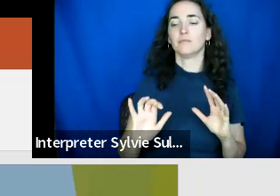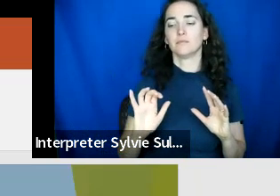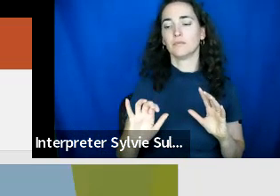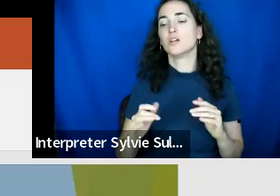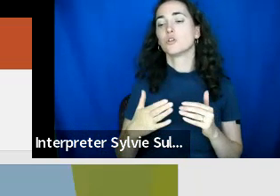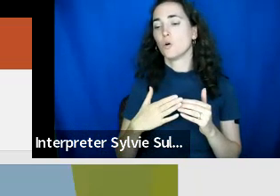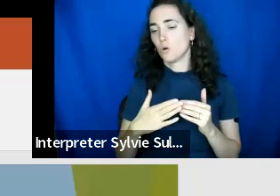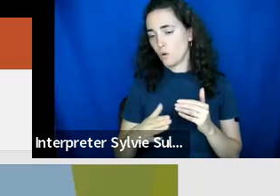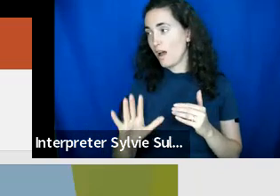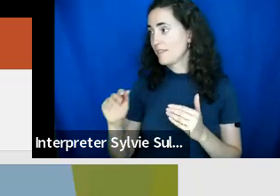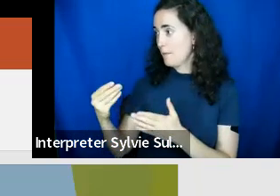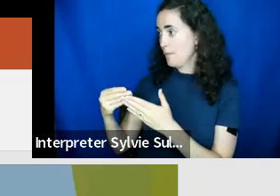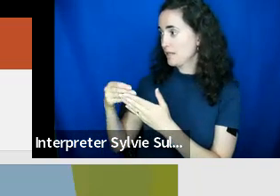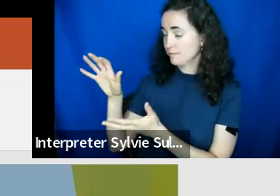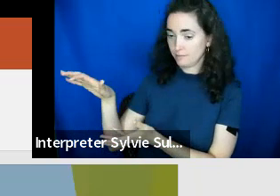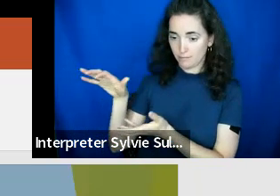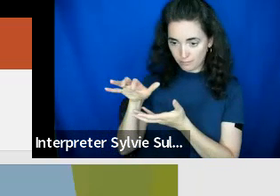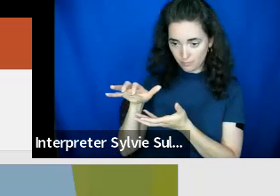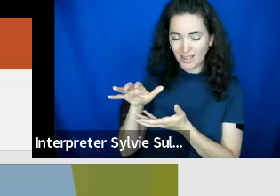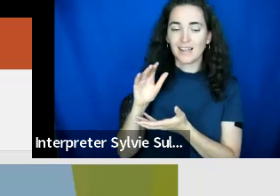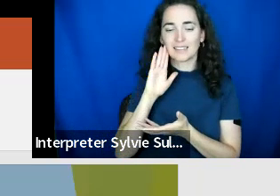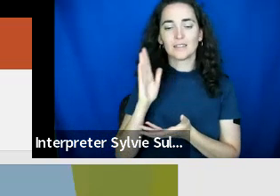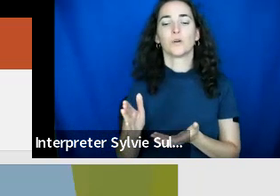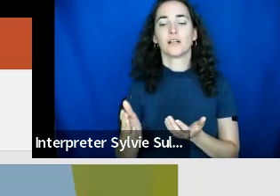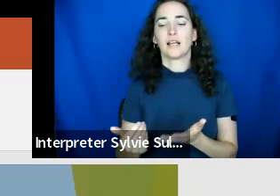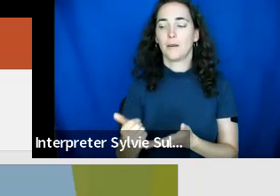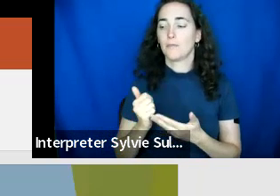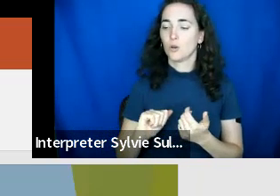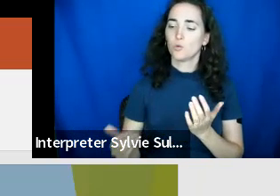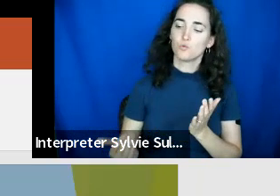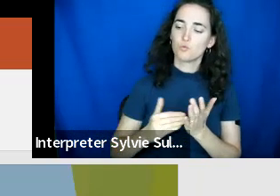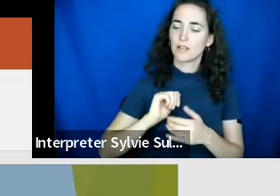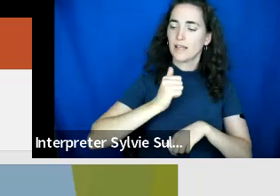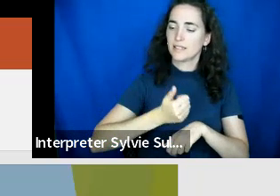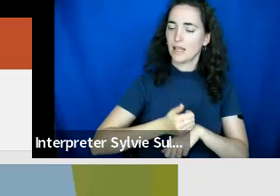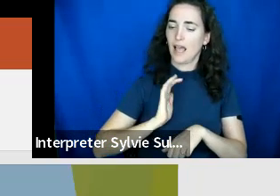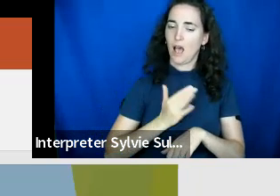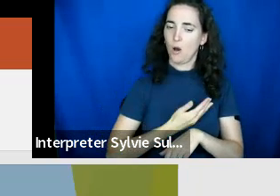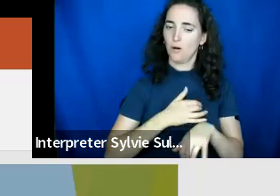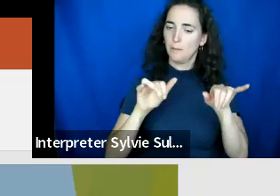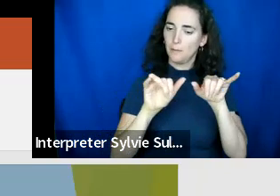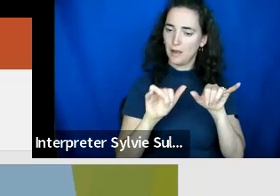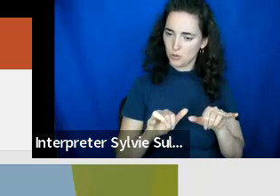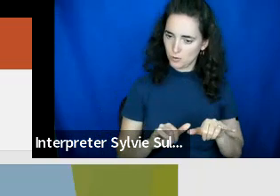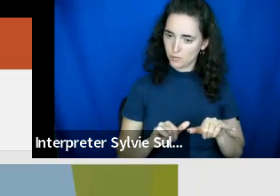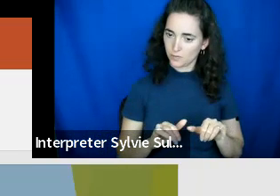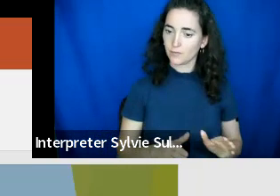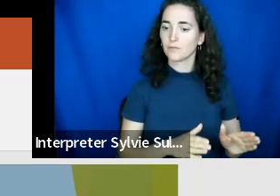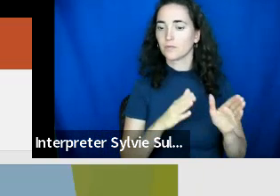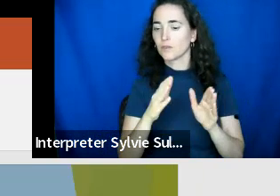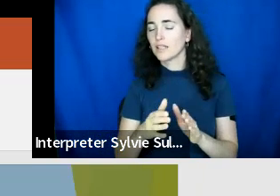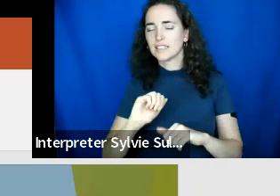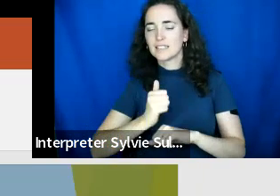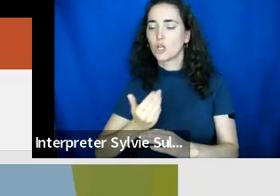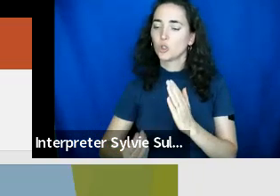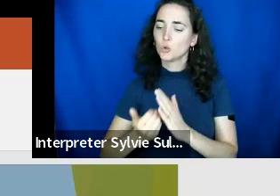So we will be using this funding to re-establish our metrics and to identify new targets for folks.